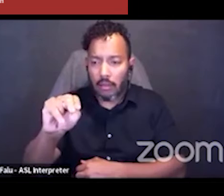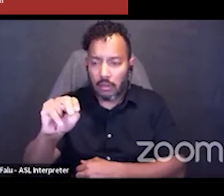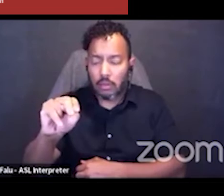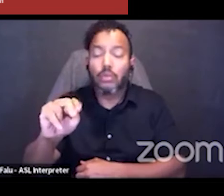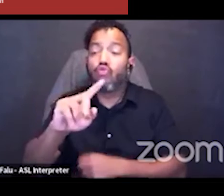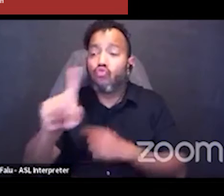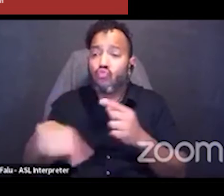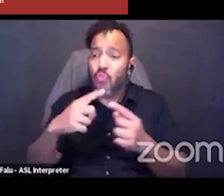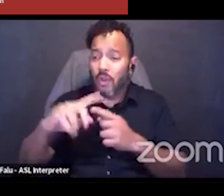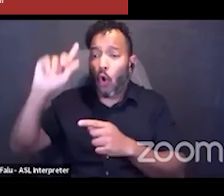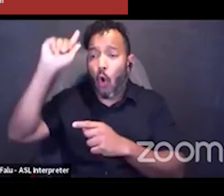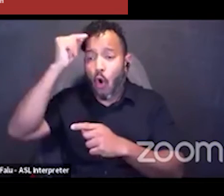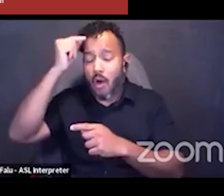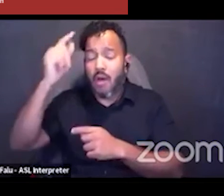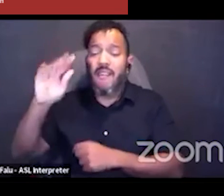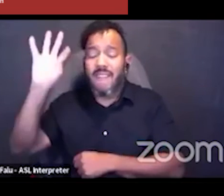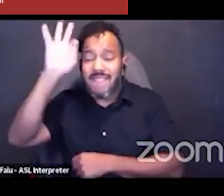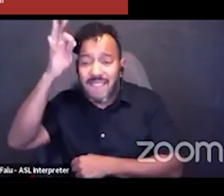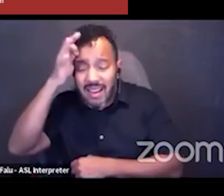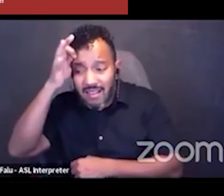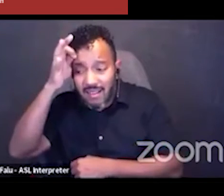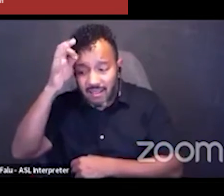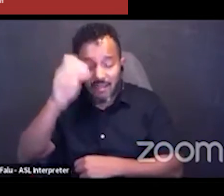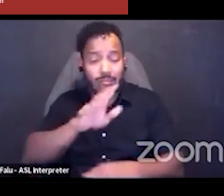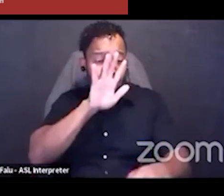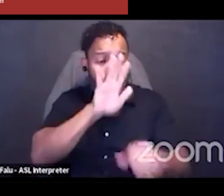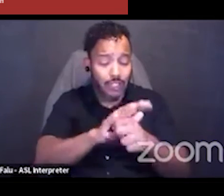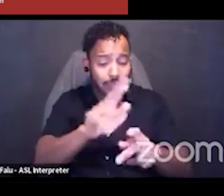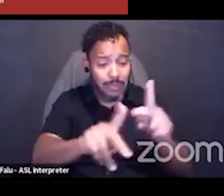to protect the rights of disabled people.